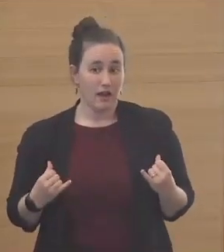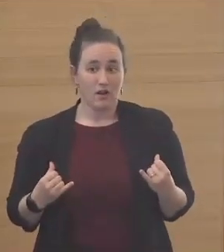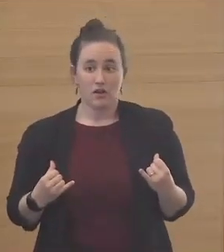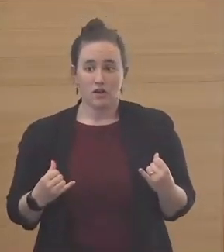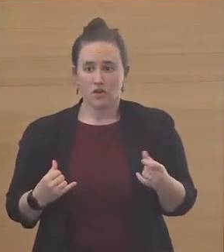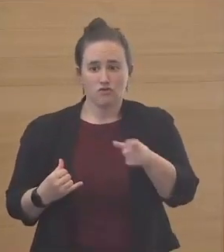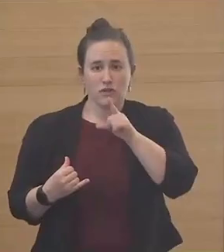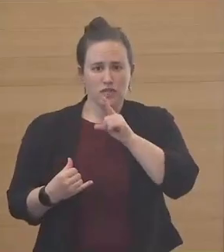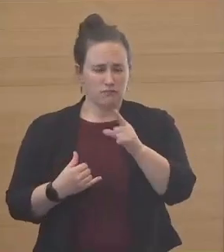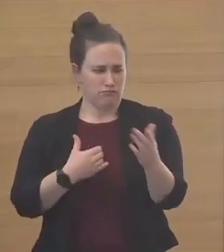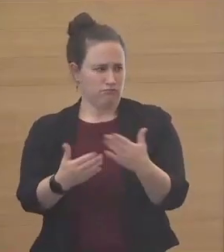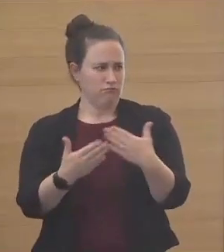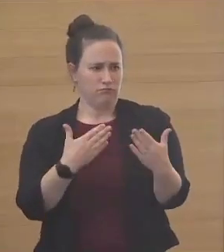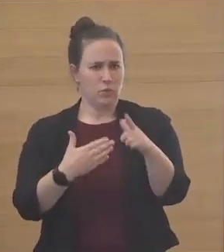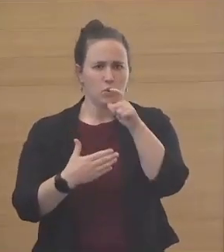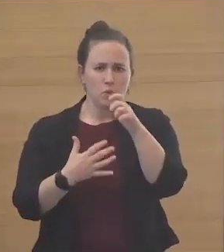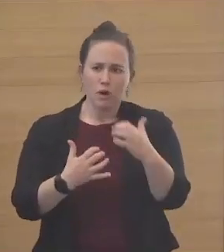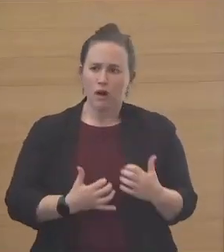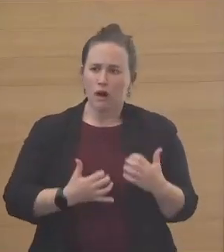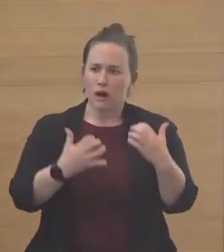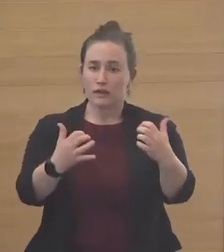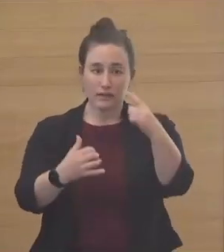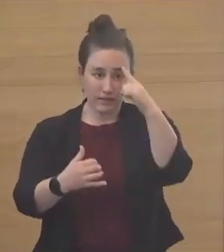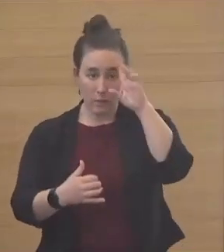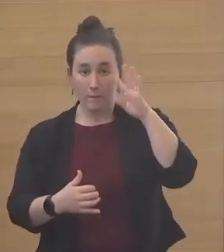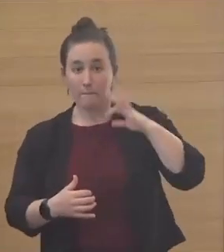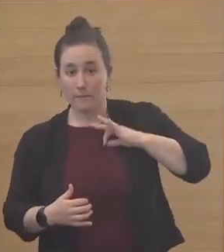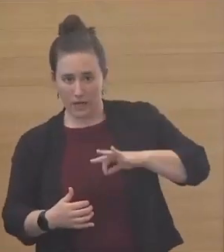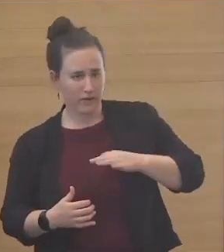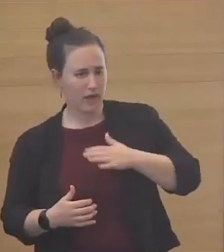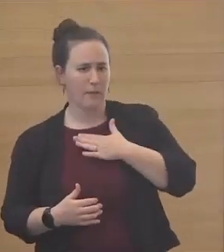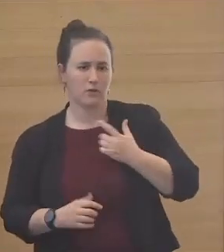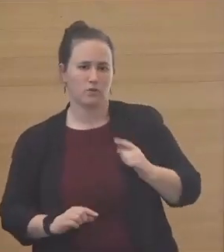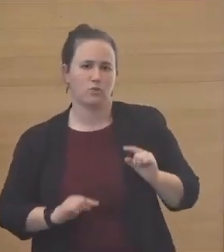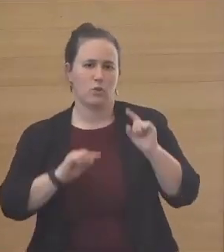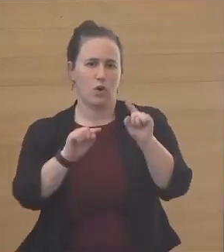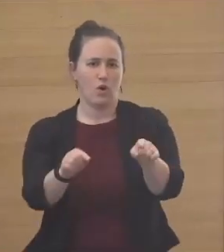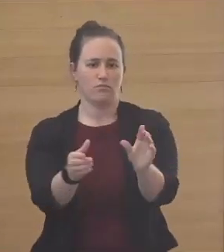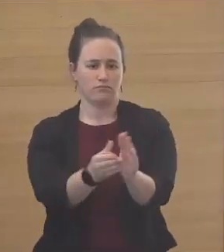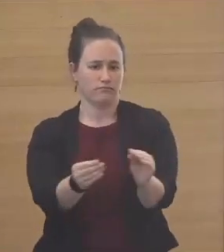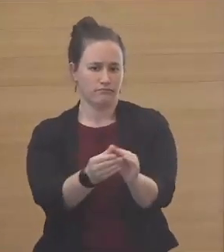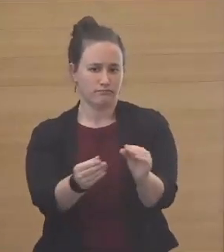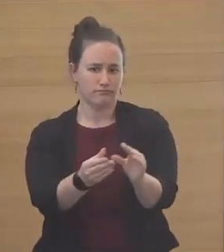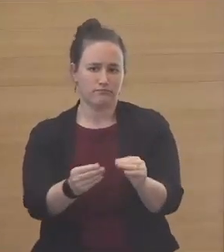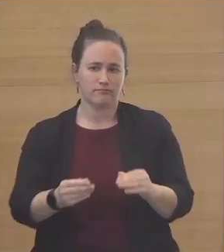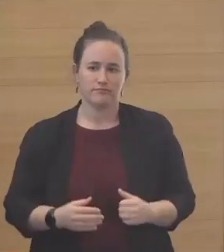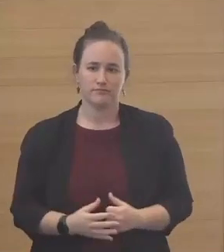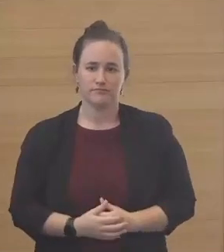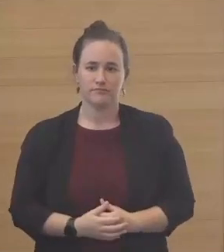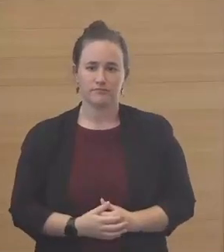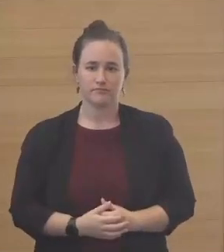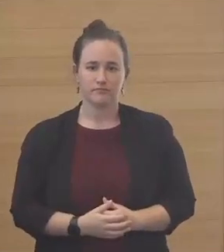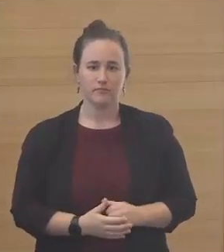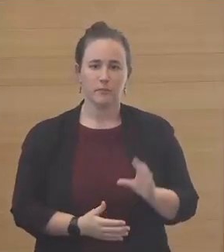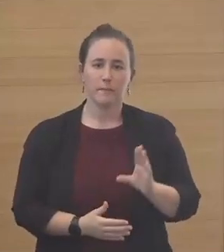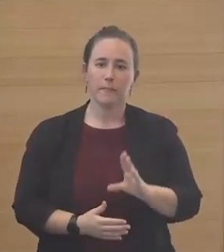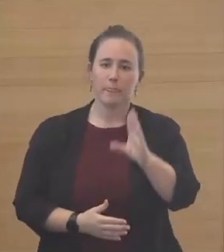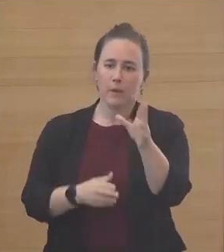whatever audiences we think that would benefit from hearing from us. So I did have a quick follow-up.